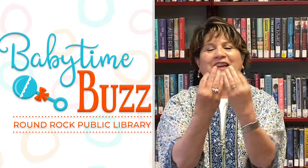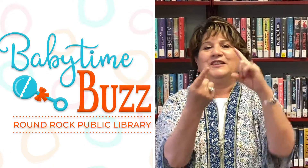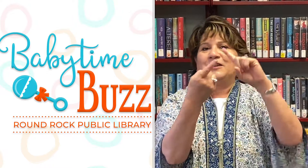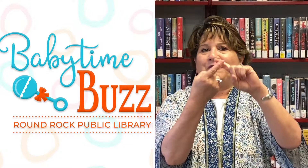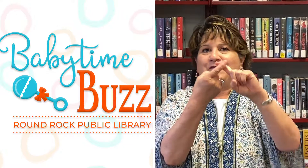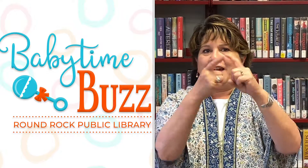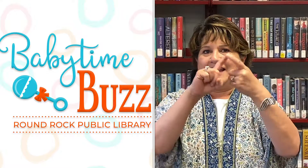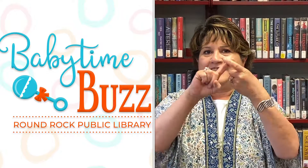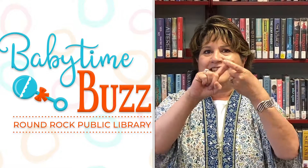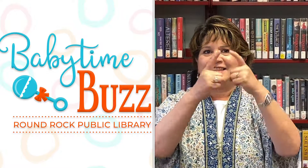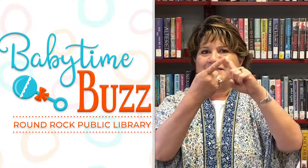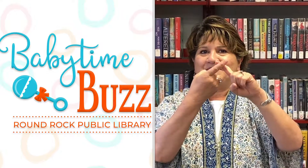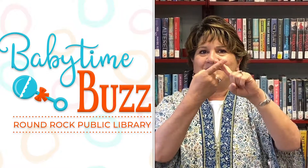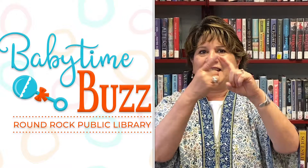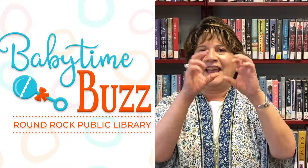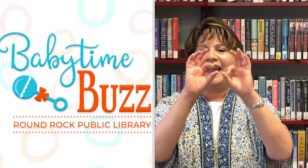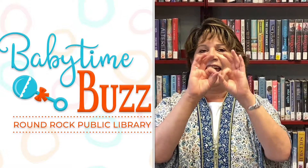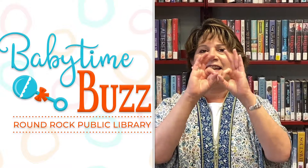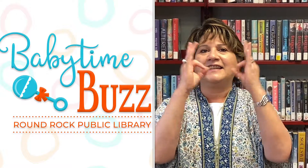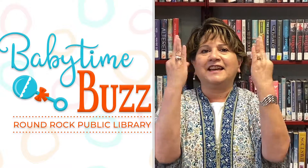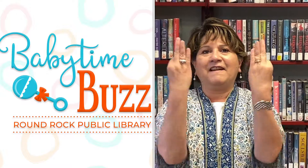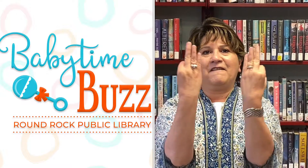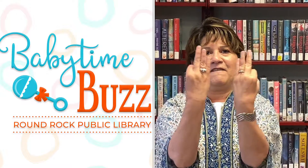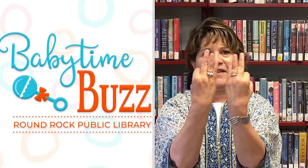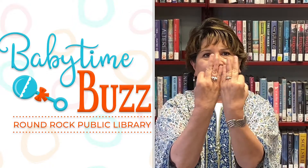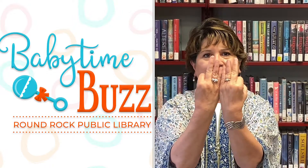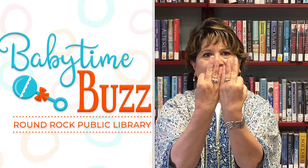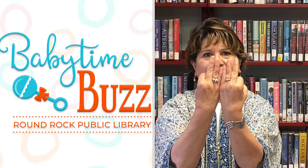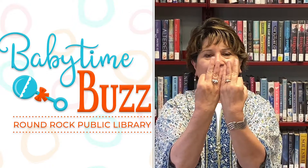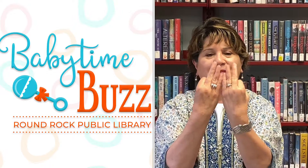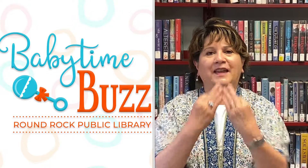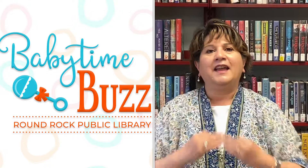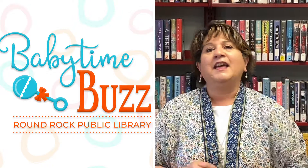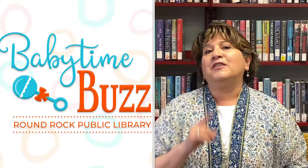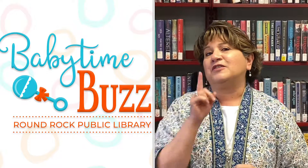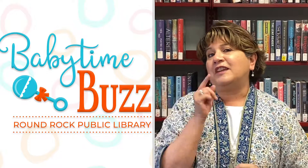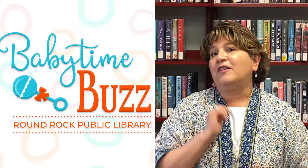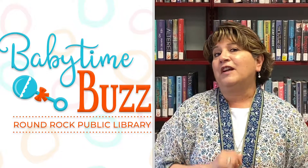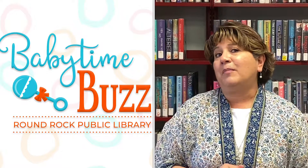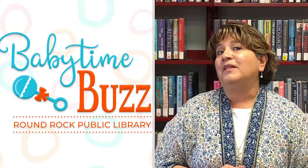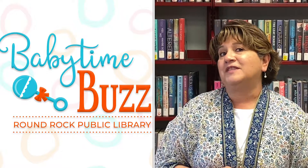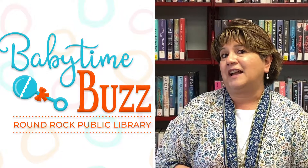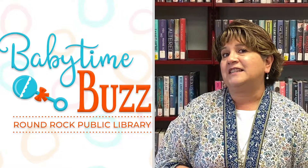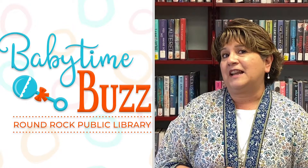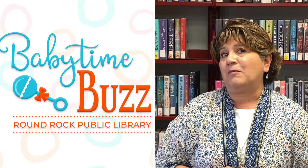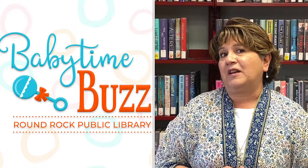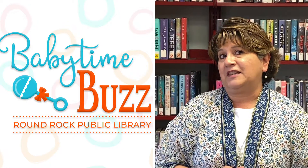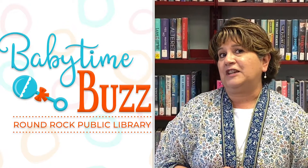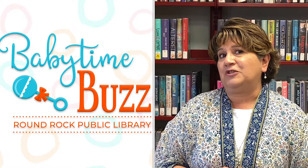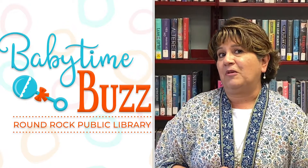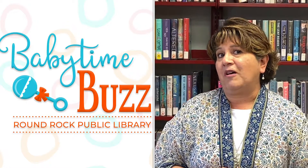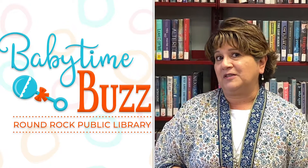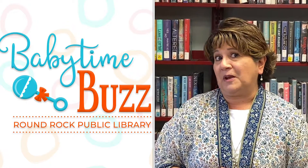So, friends and family There's another couple of signs that I want to teach you, also.